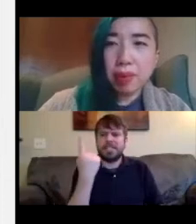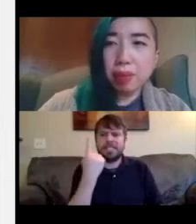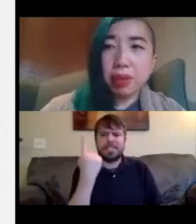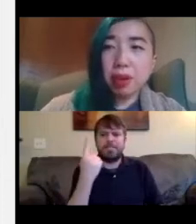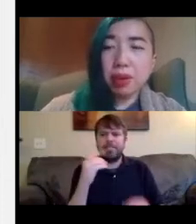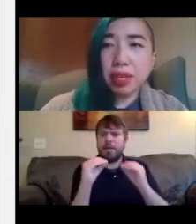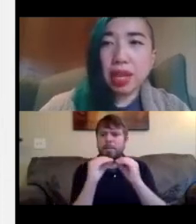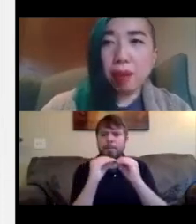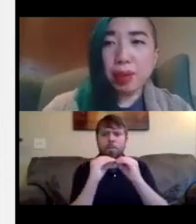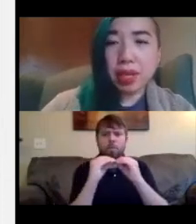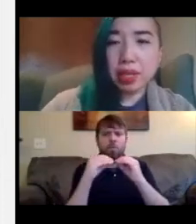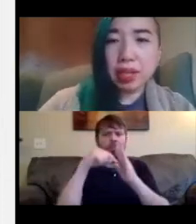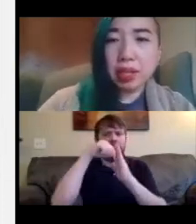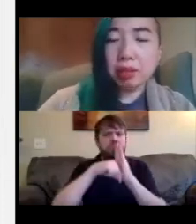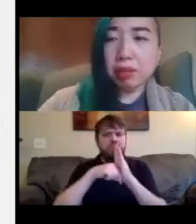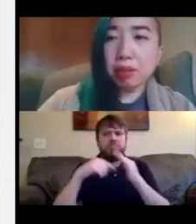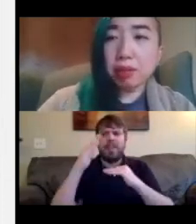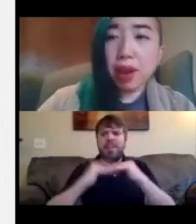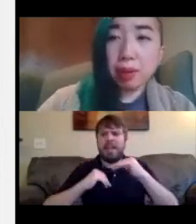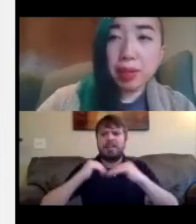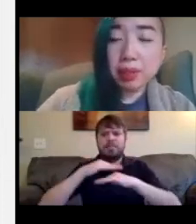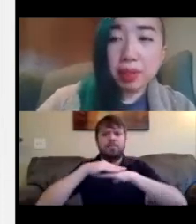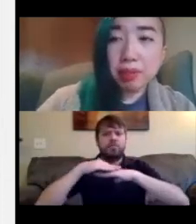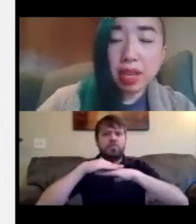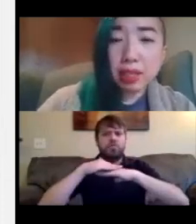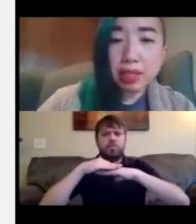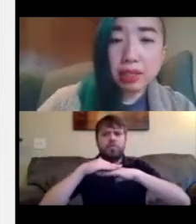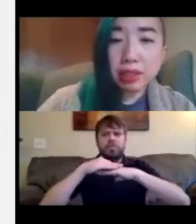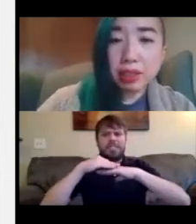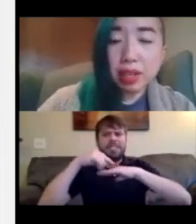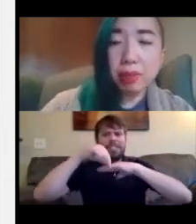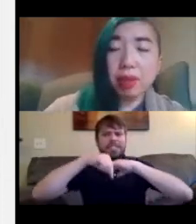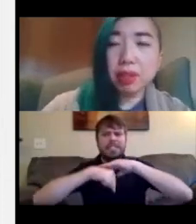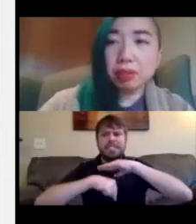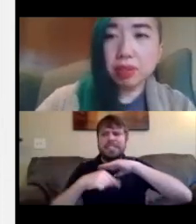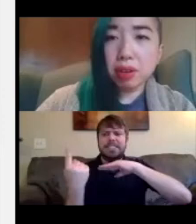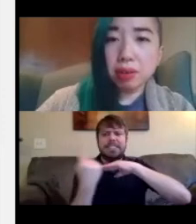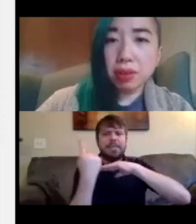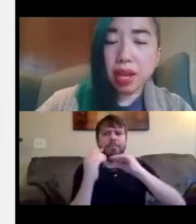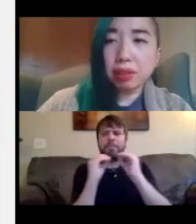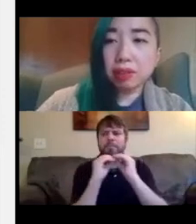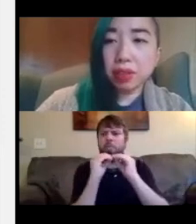and we know it's happening through fragments of text, and we also know there's a visual